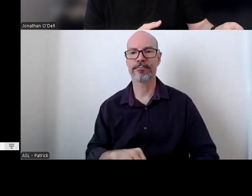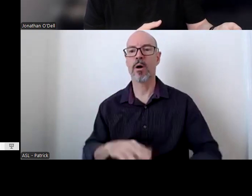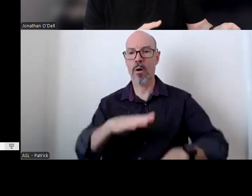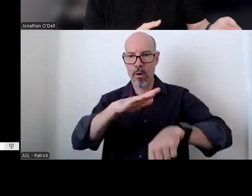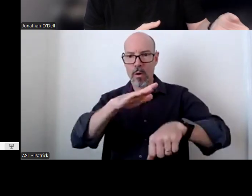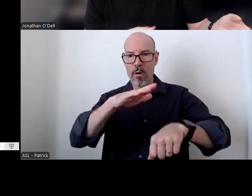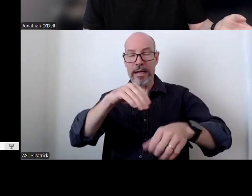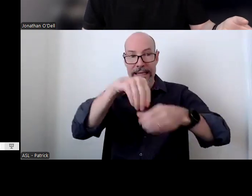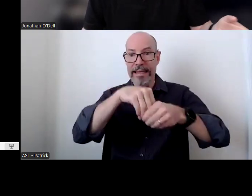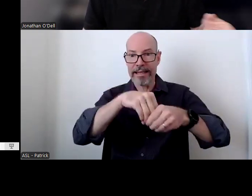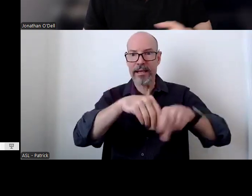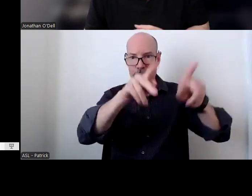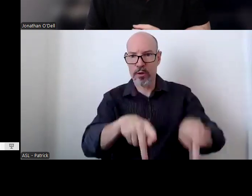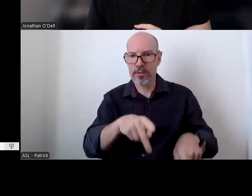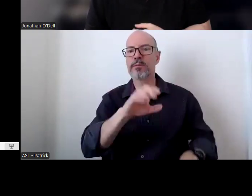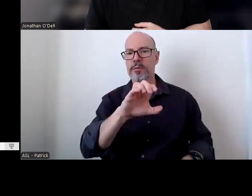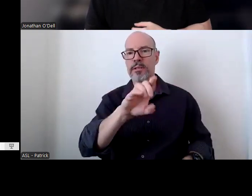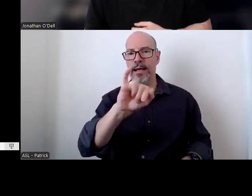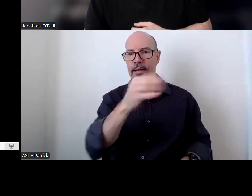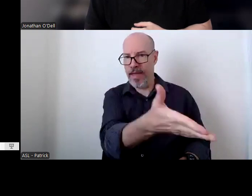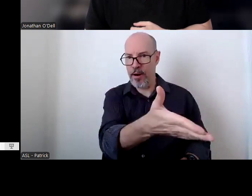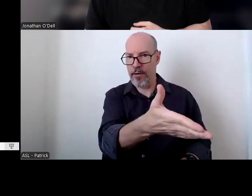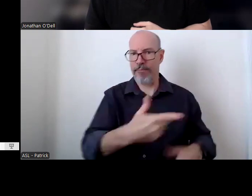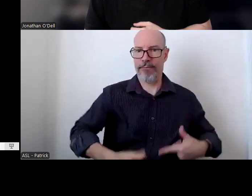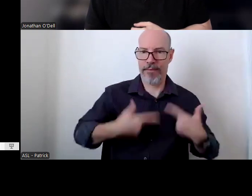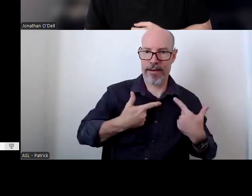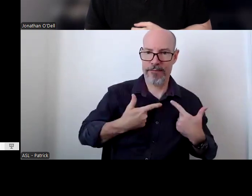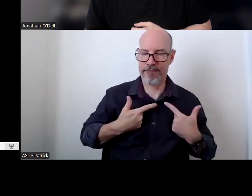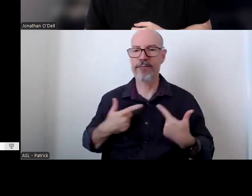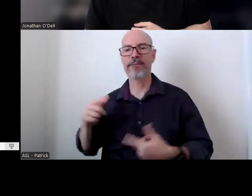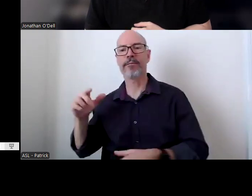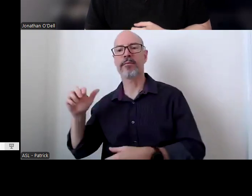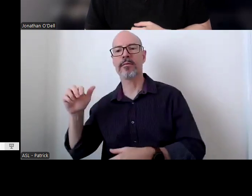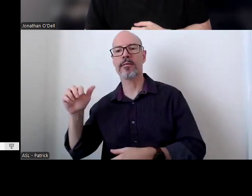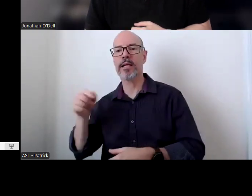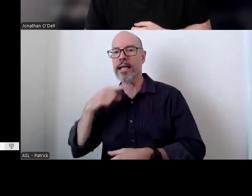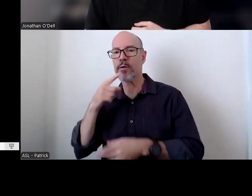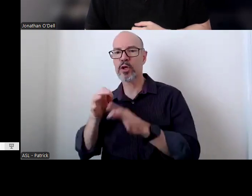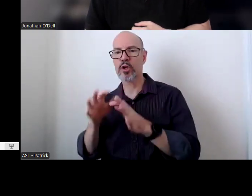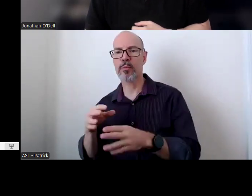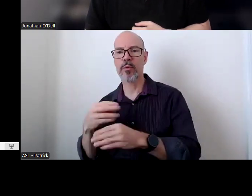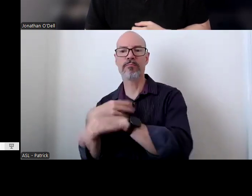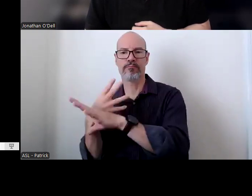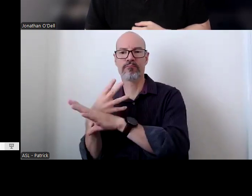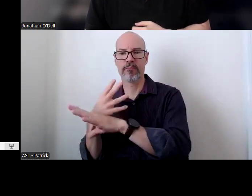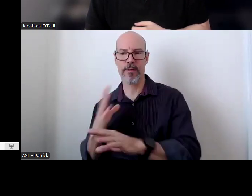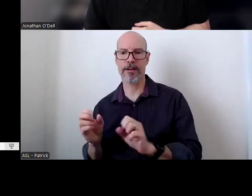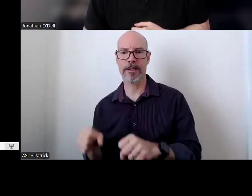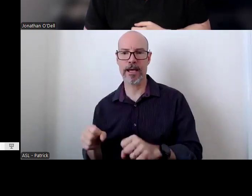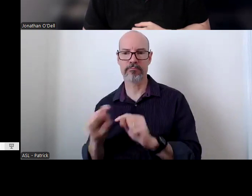available onsite, the Certified Deaf Interpreter should be onsite with the person they're providing services for. That's really important. Again, make ASL requests with